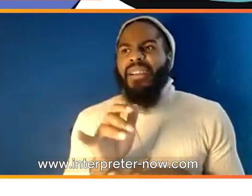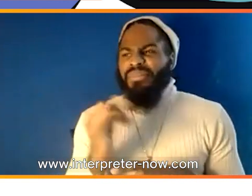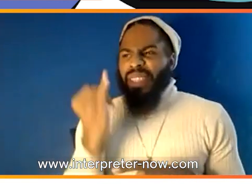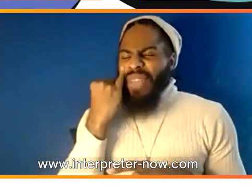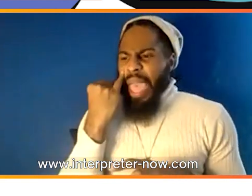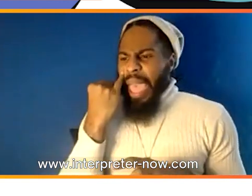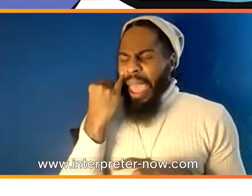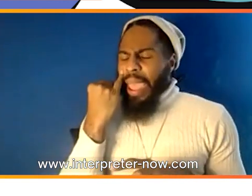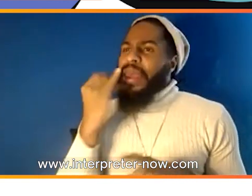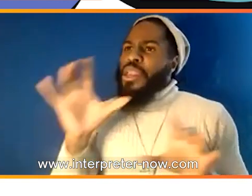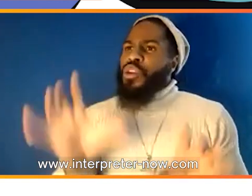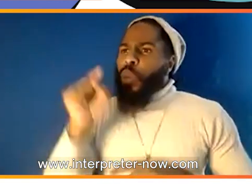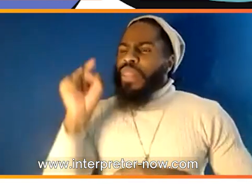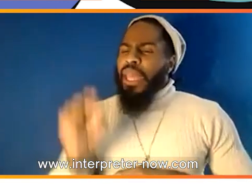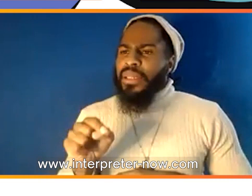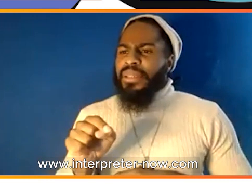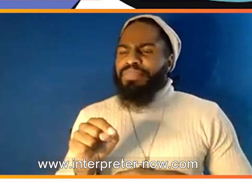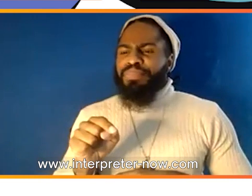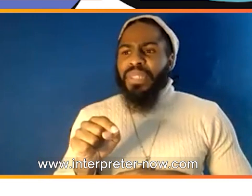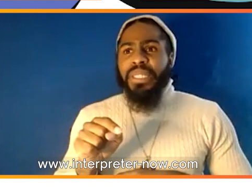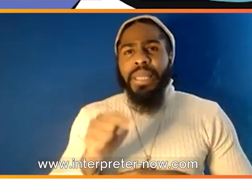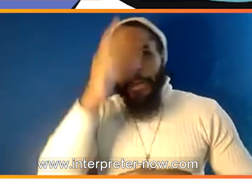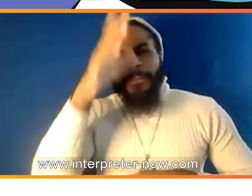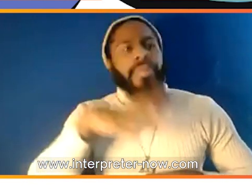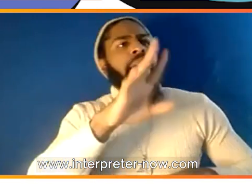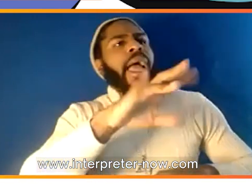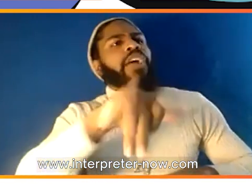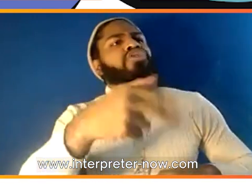if I stand up and speak up in the meeting and say: Hey, John, I'd really appreciate